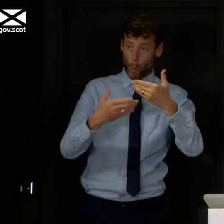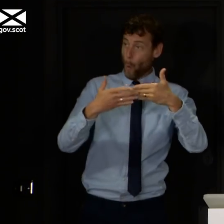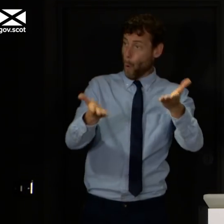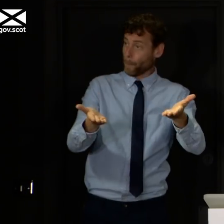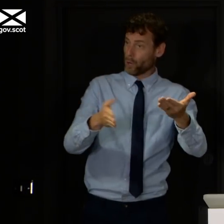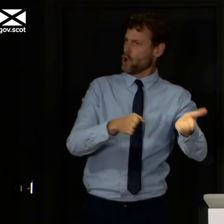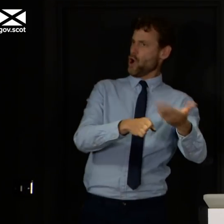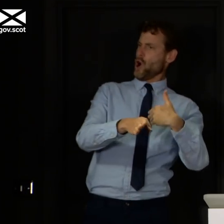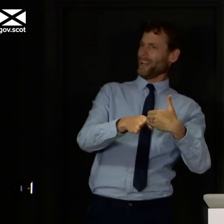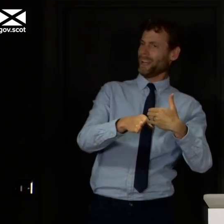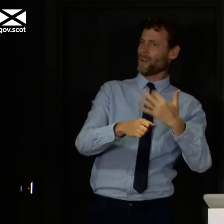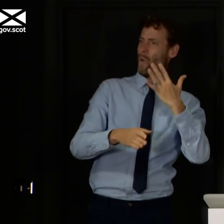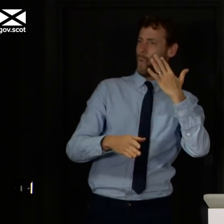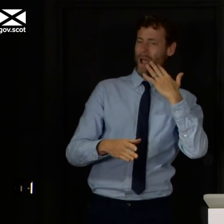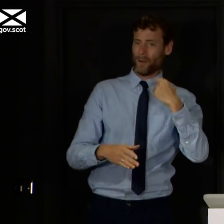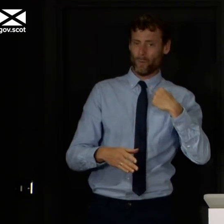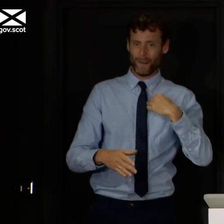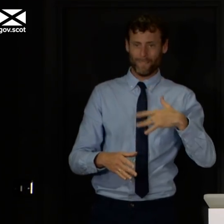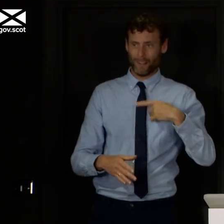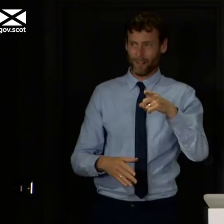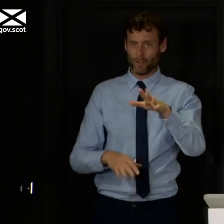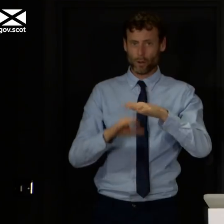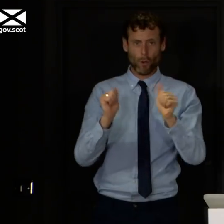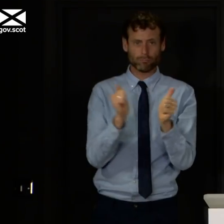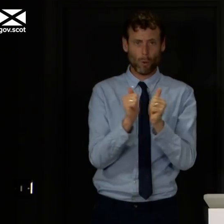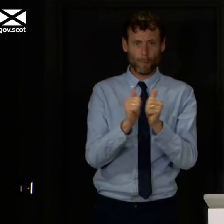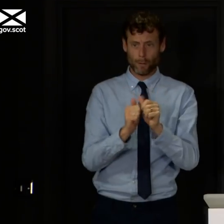we still judge.. That poses a risk of the virus running out of control. Not only would